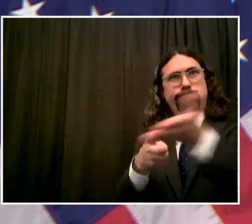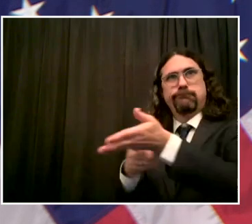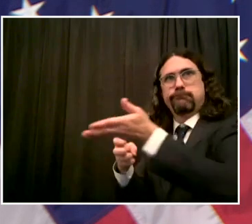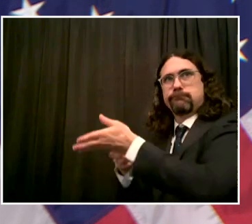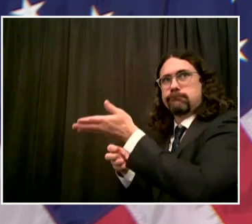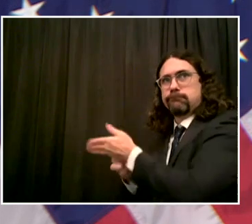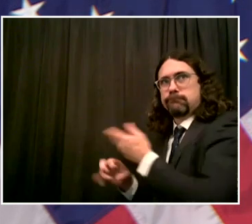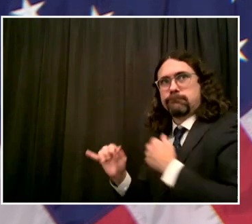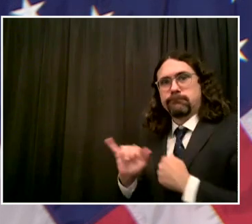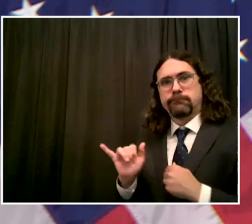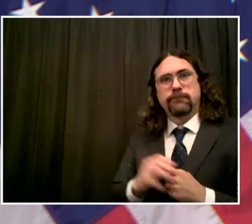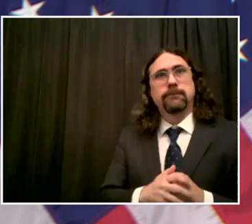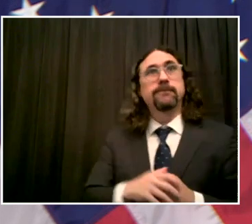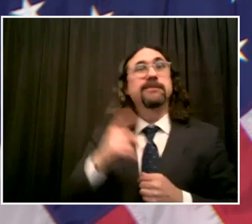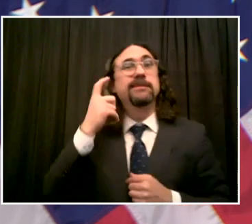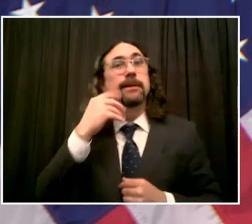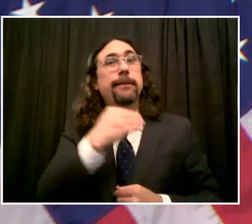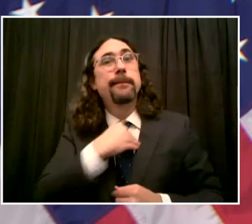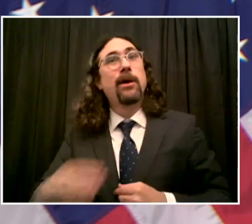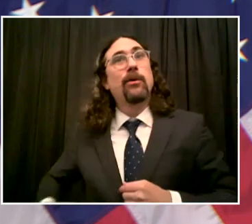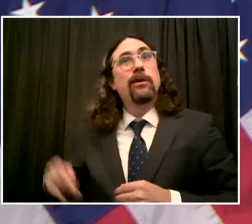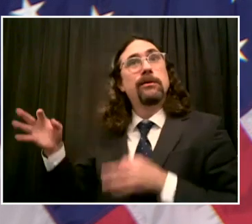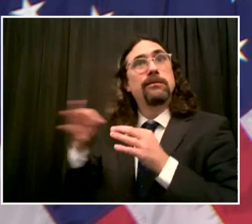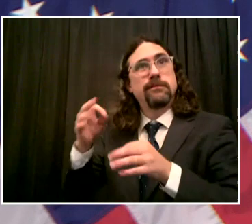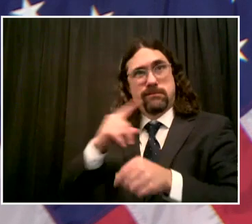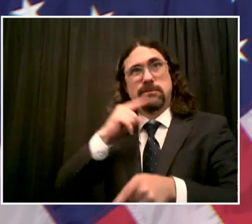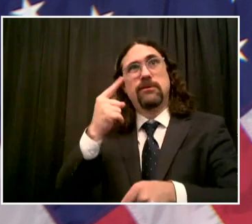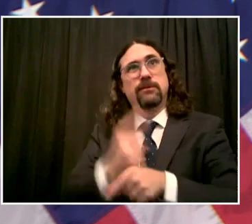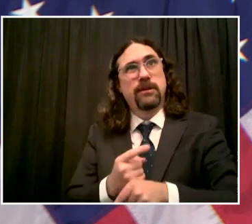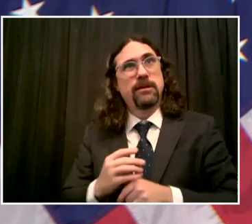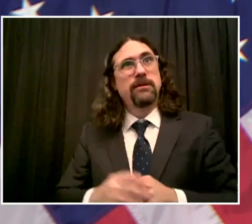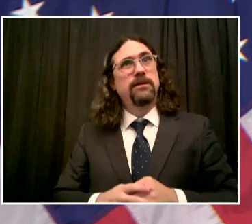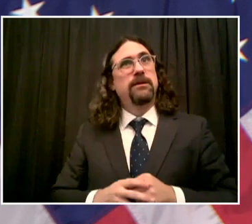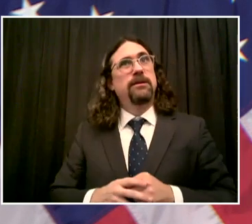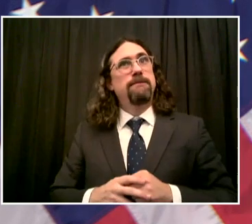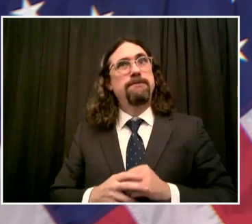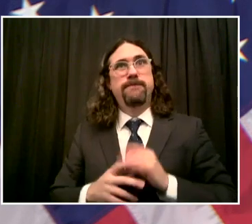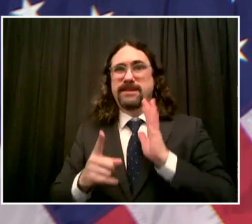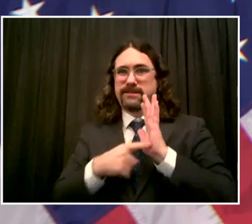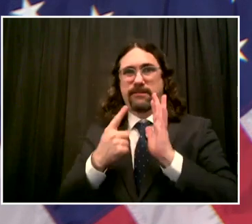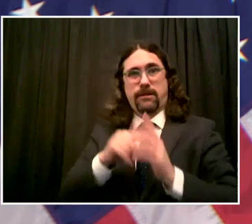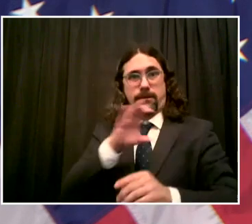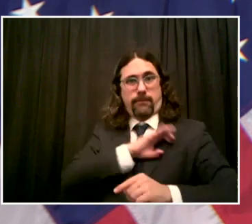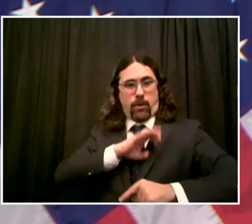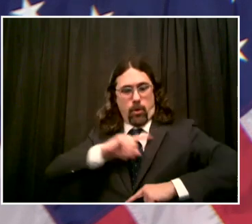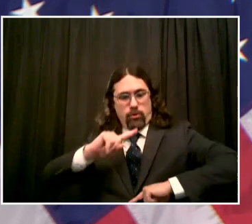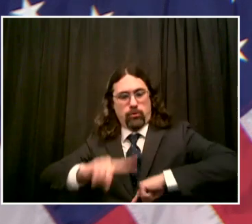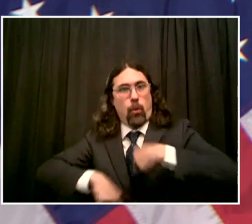DIFFERENT JOBS. WE ARE GOING TO LEAVE CERTAIN JOBS IF THERE IS